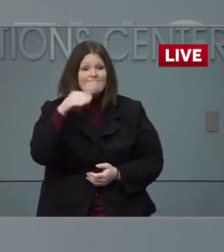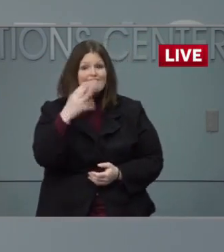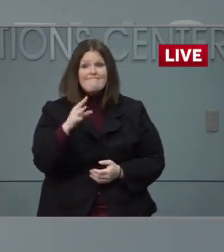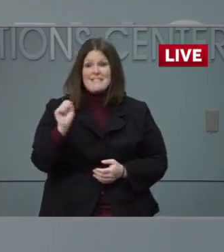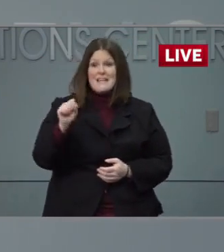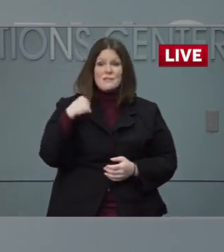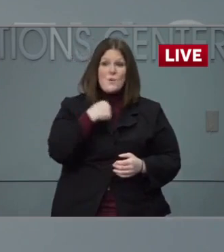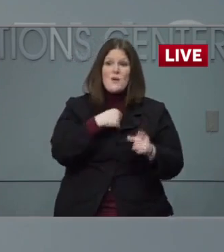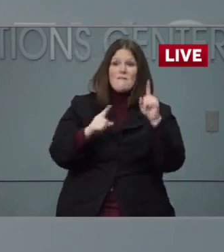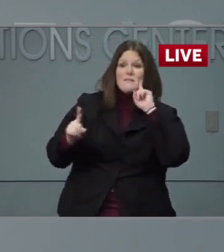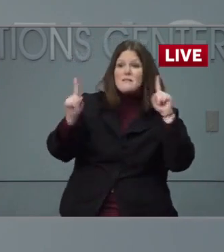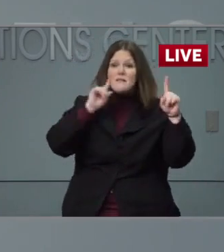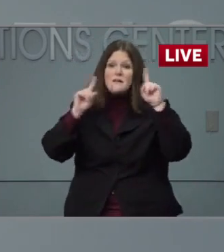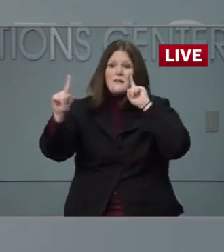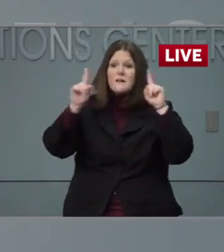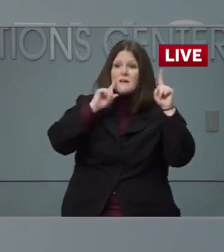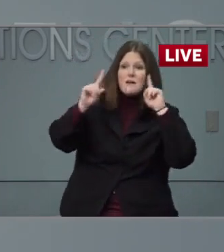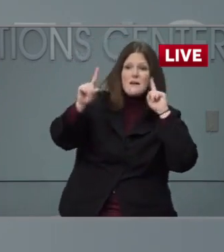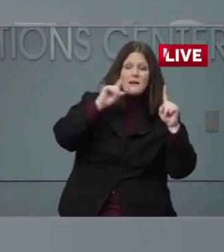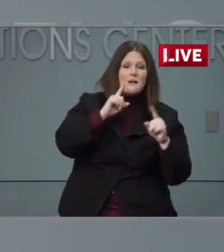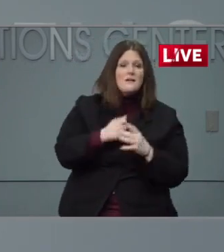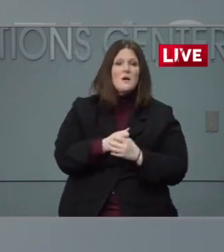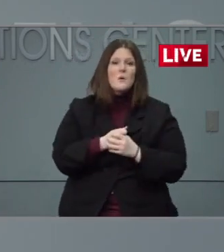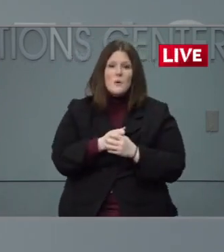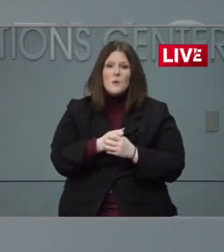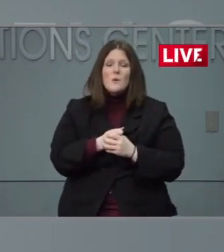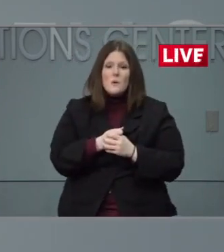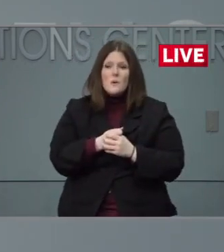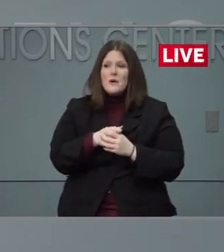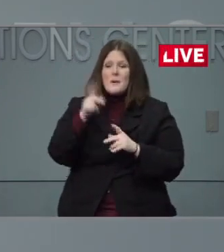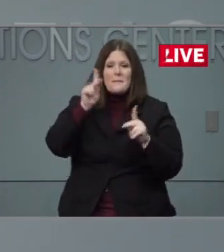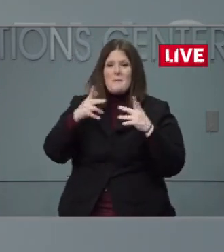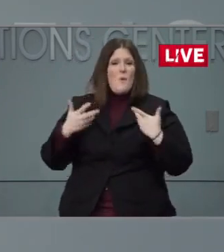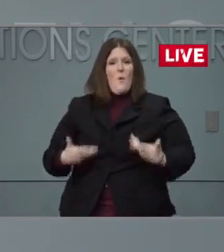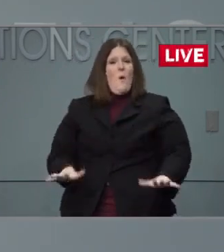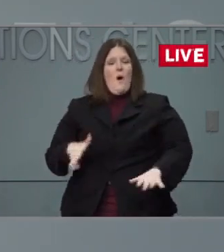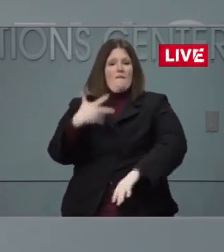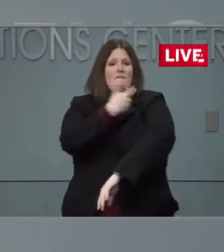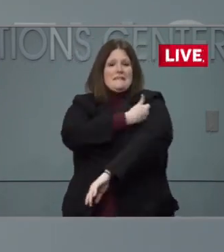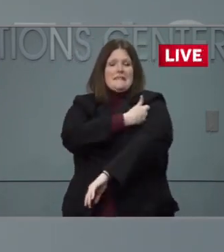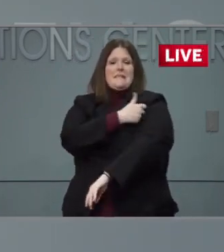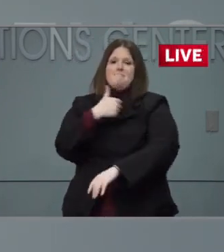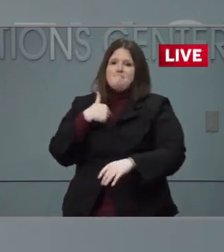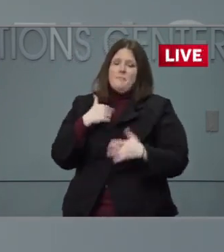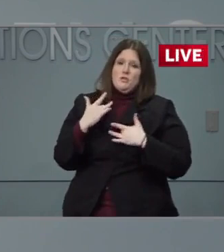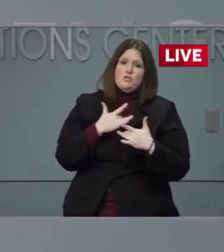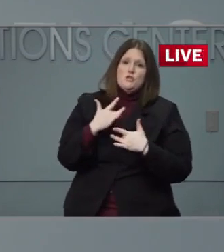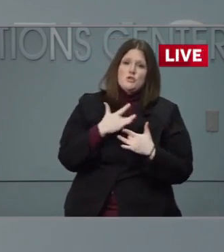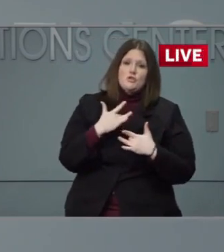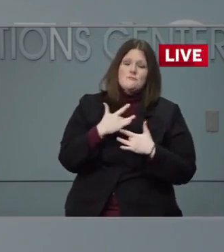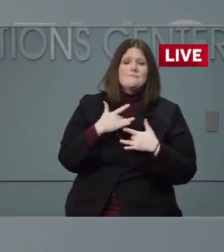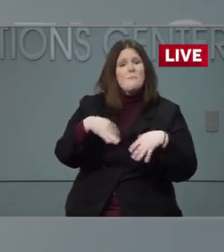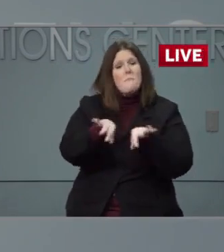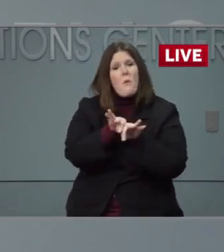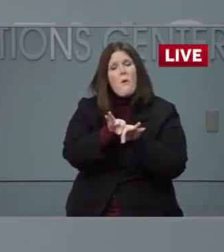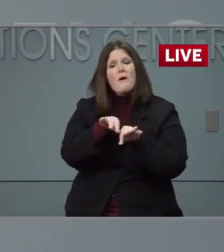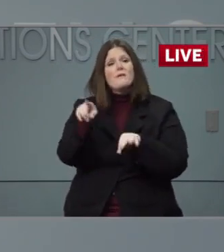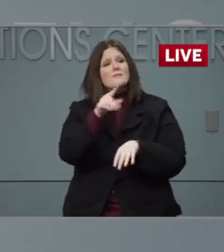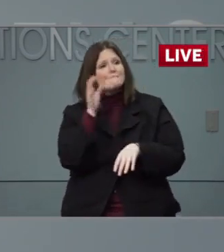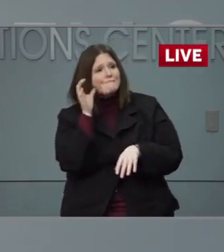AT THE SAME TIME WE'RE HEARING REPORTS OF PEOPLE WHO HAVE DECLINED TO RECEIVE THE VACCINE WHEN IT IS THEIR TURN.